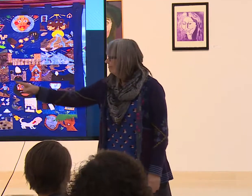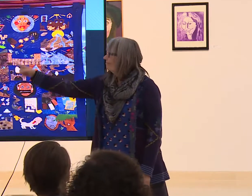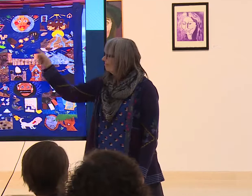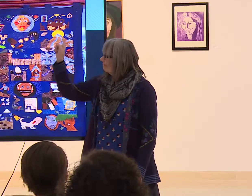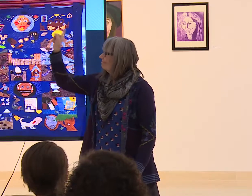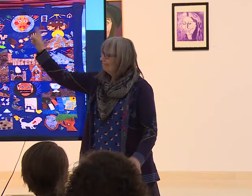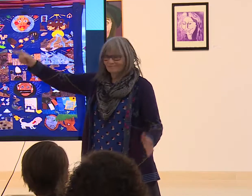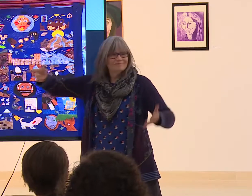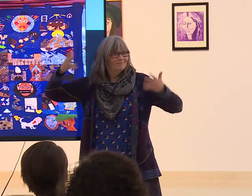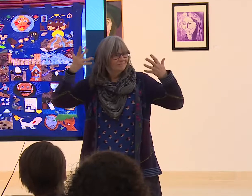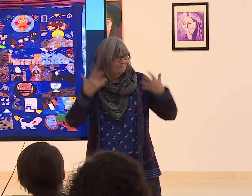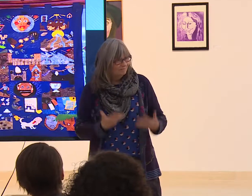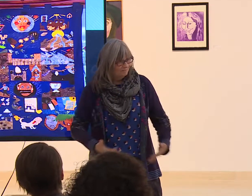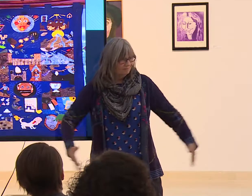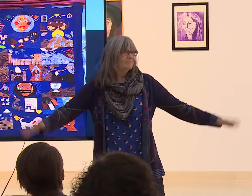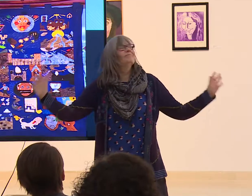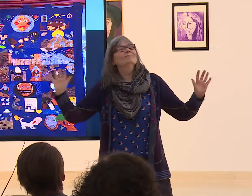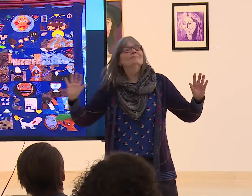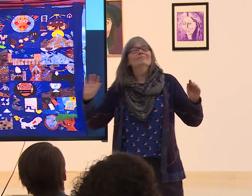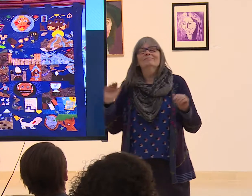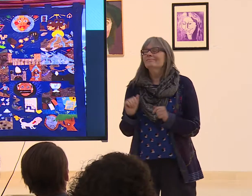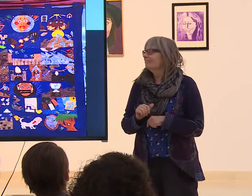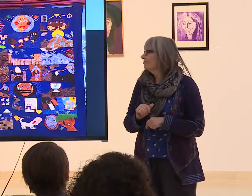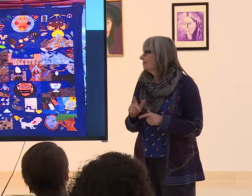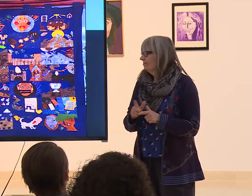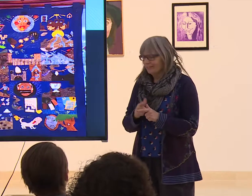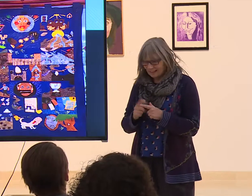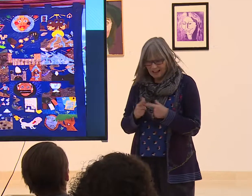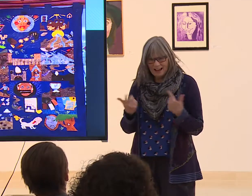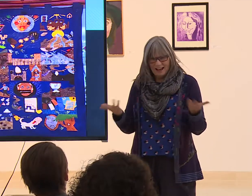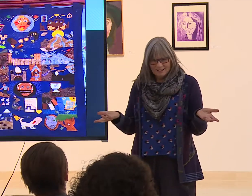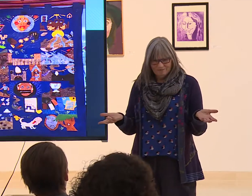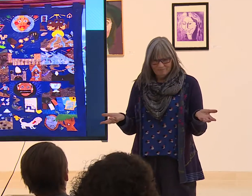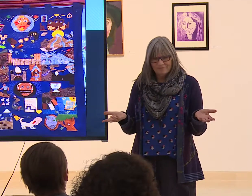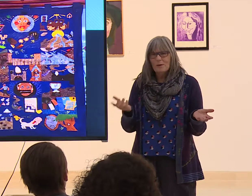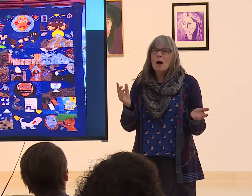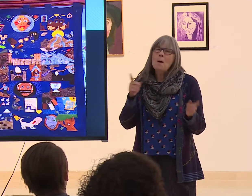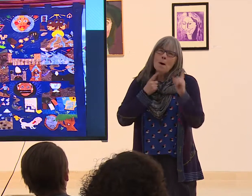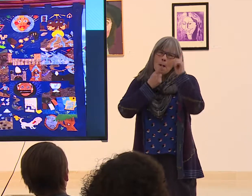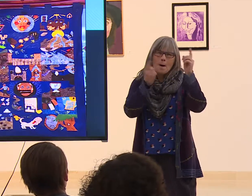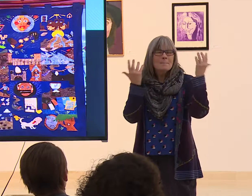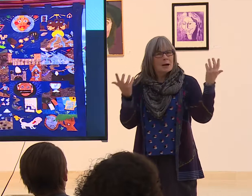or two days' worth of work in one day, but I did complete them all.